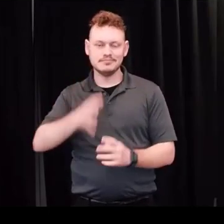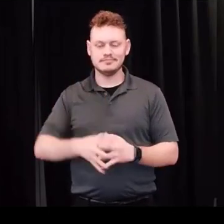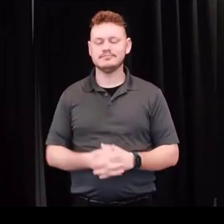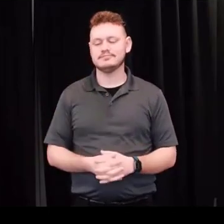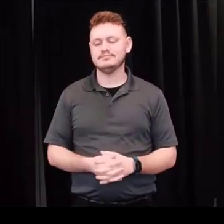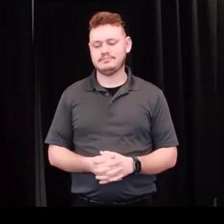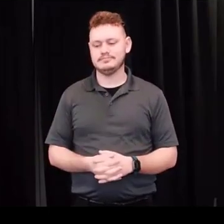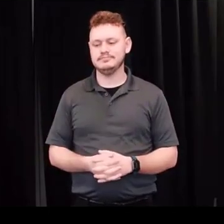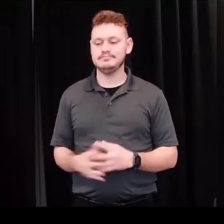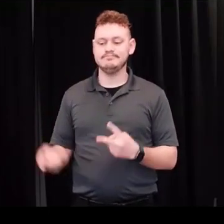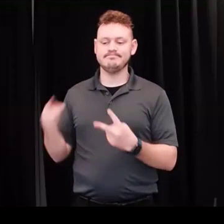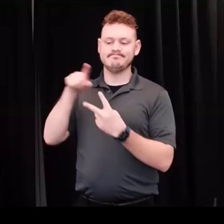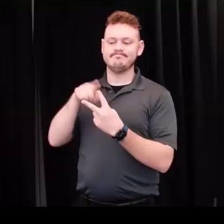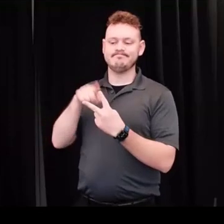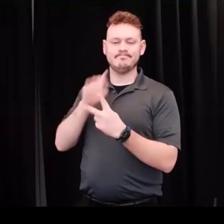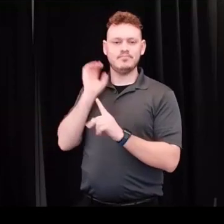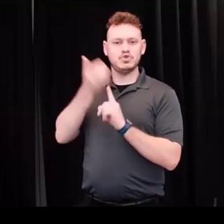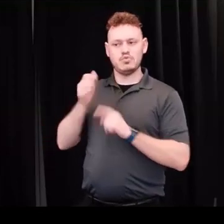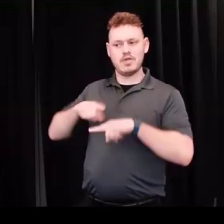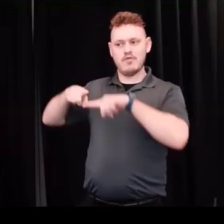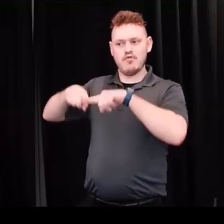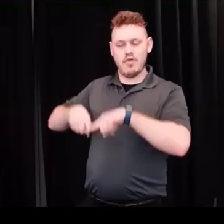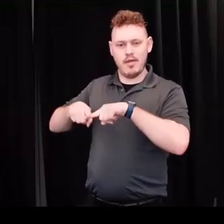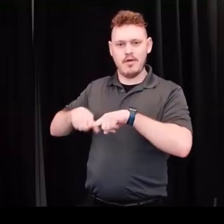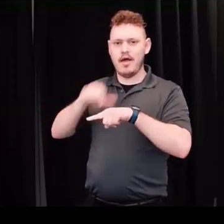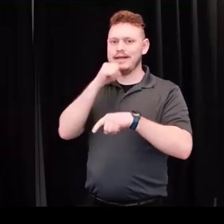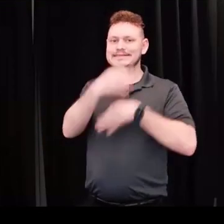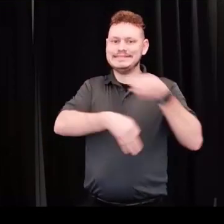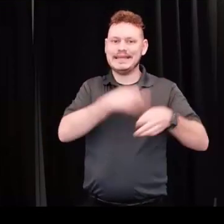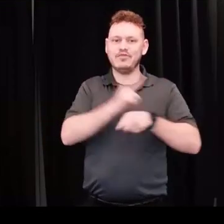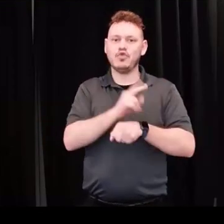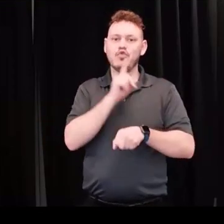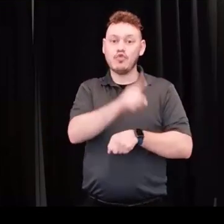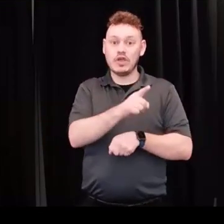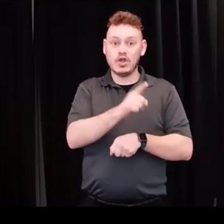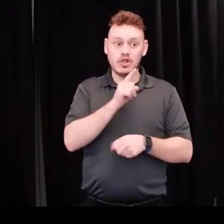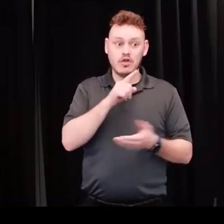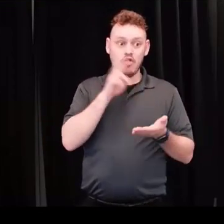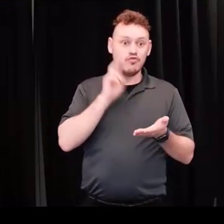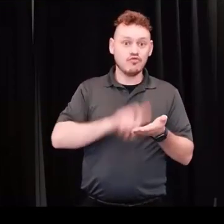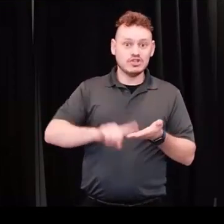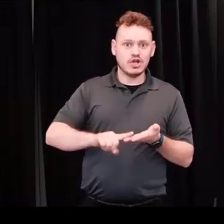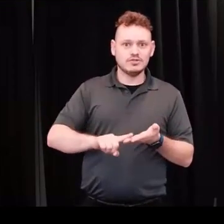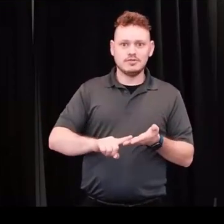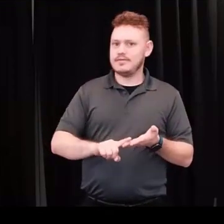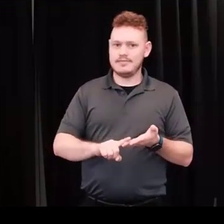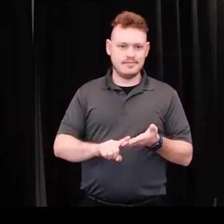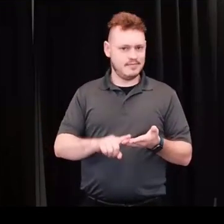And personas can be relied upon instead of using real research. No. Like, we want the hard data, we